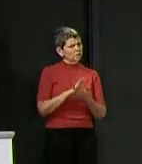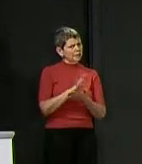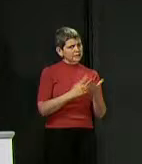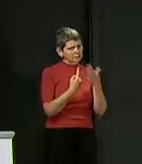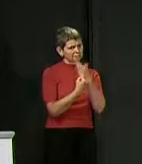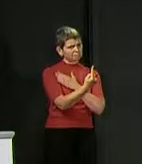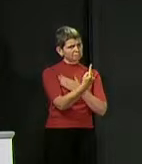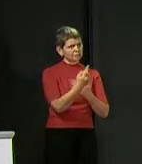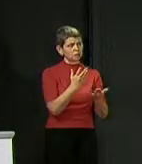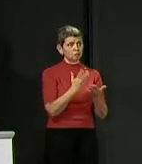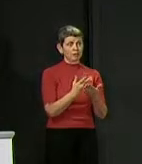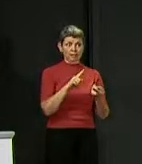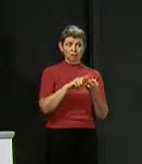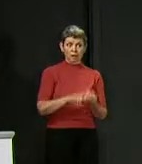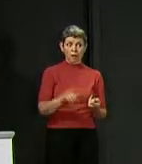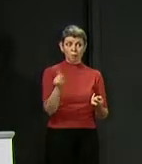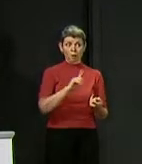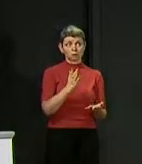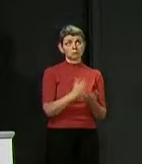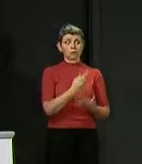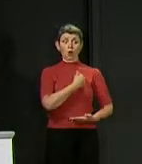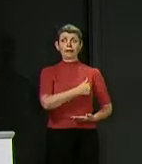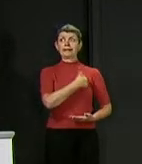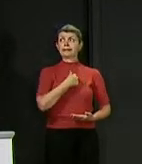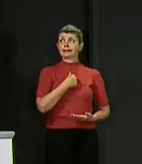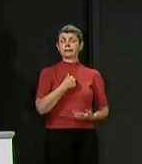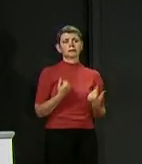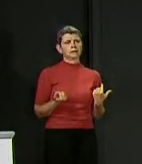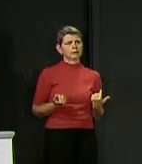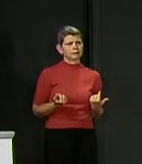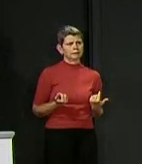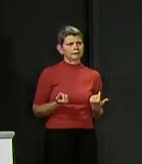if I could just ask as well quickly, beer gardens are due to open Monday, do you have